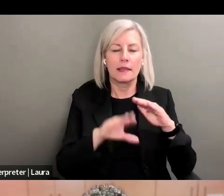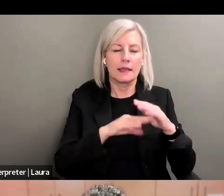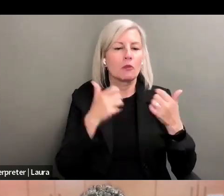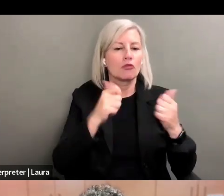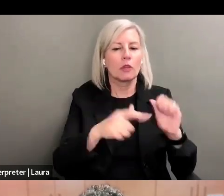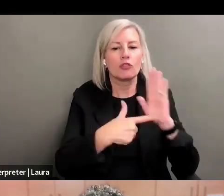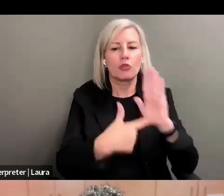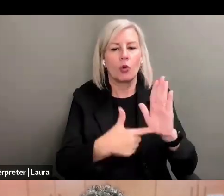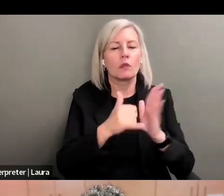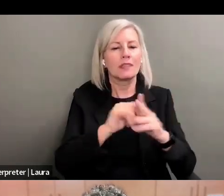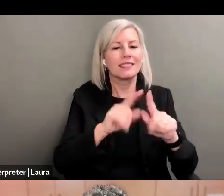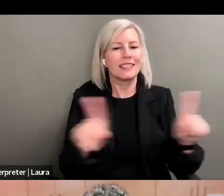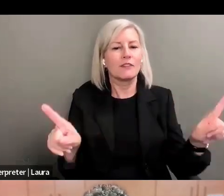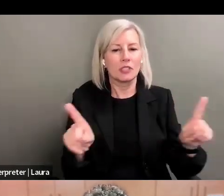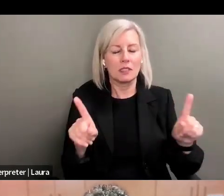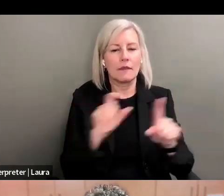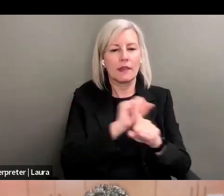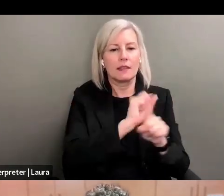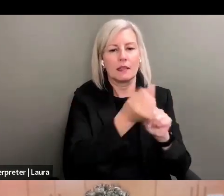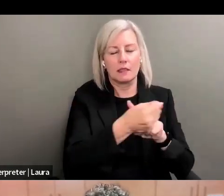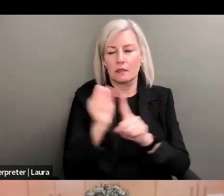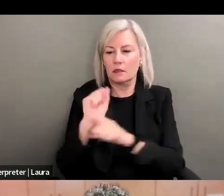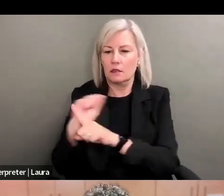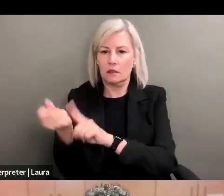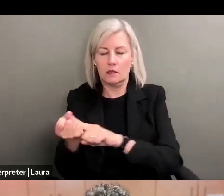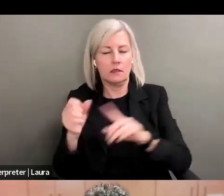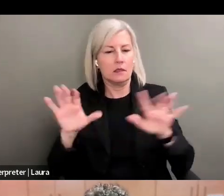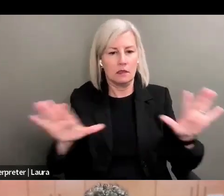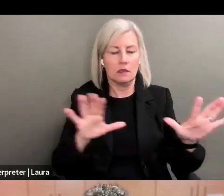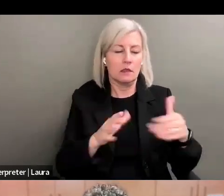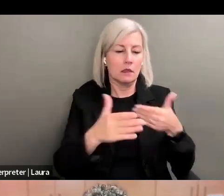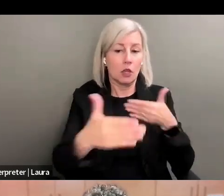that the difference in conditions where we're completing this close far and with